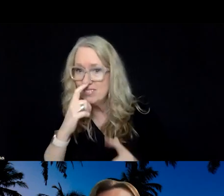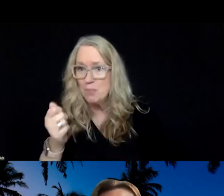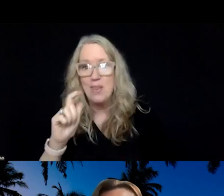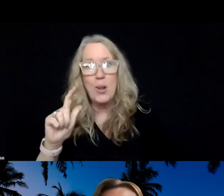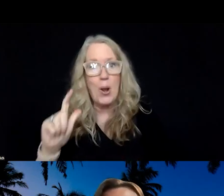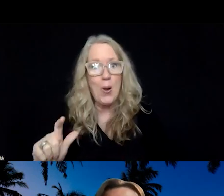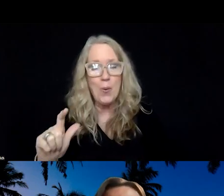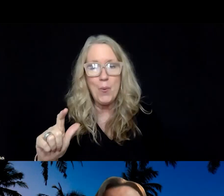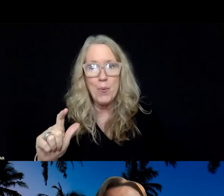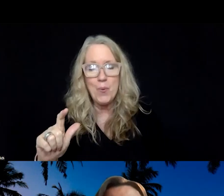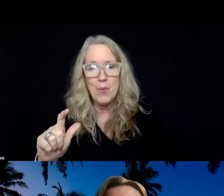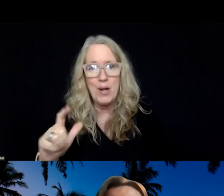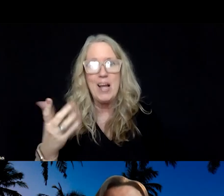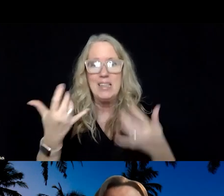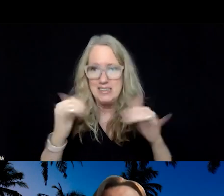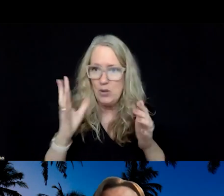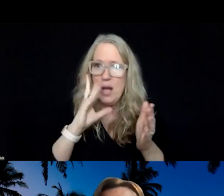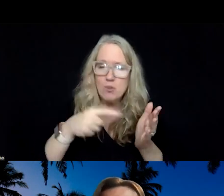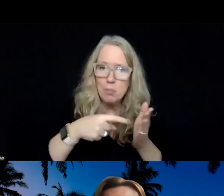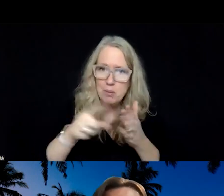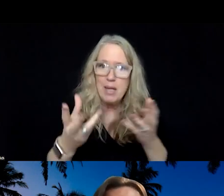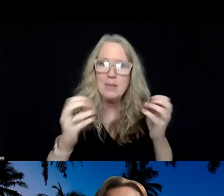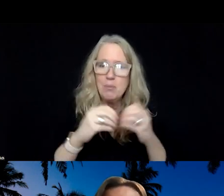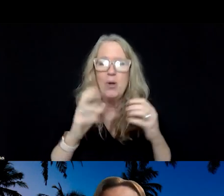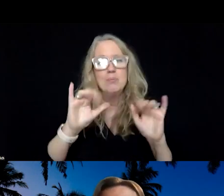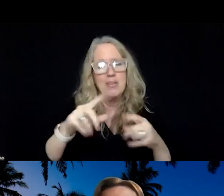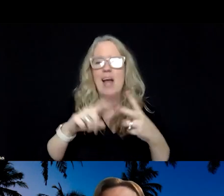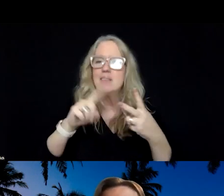PEERS STILL NEED TO BE PAID MORE, BUT THAT IS CONVERSATION FOR